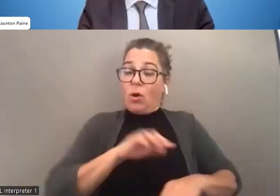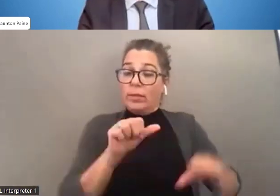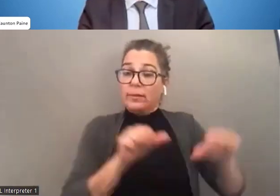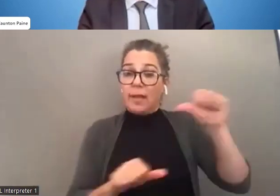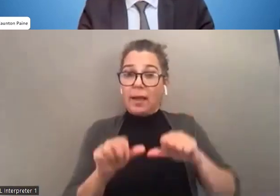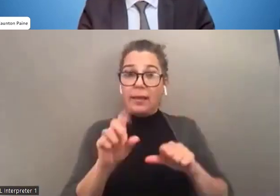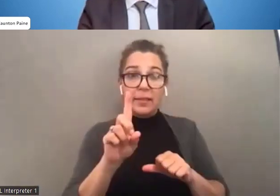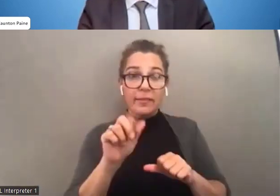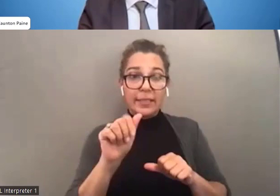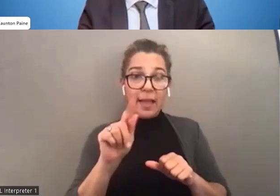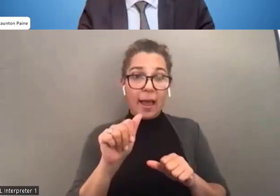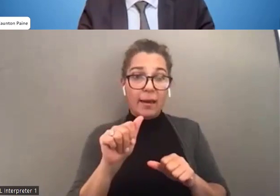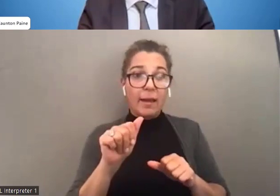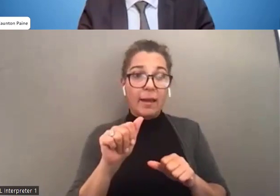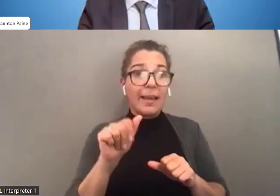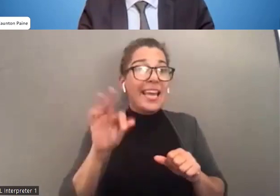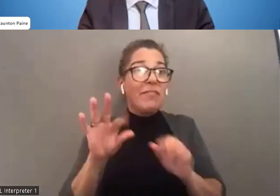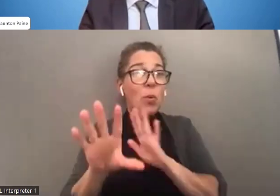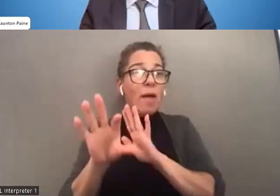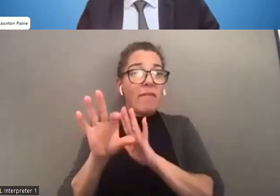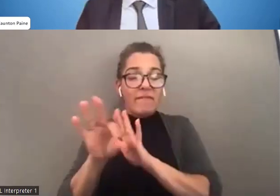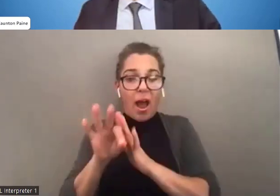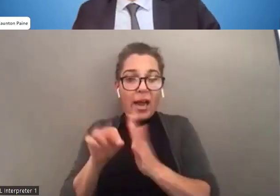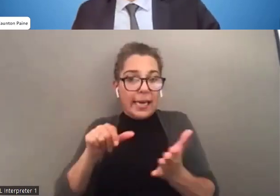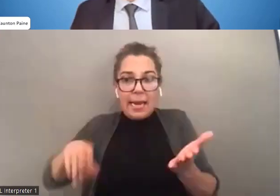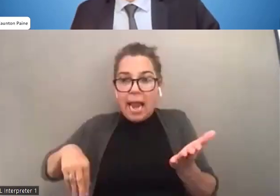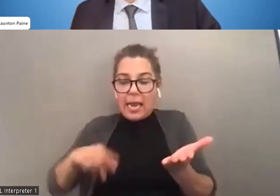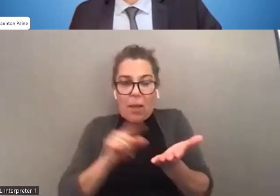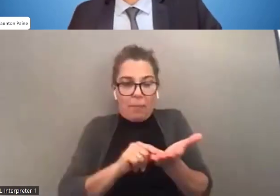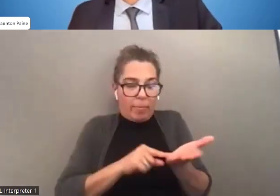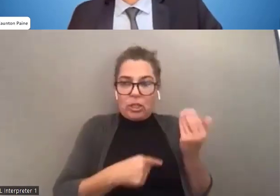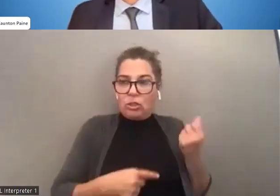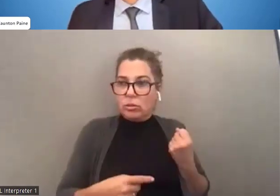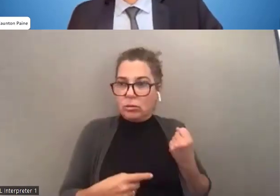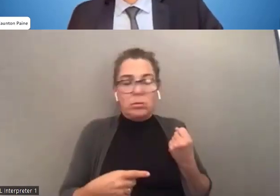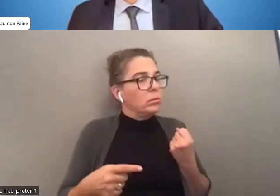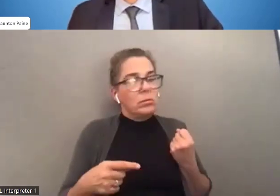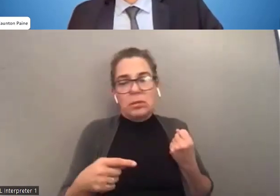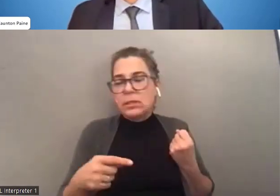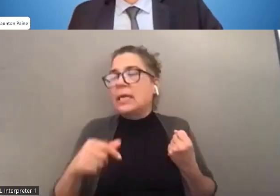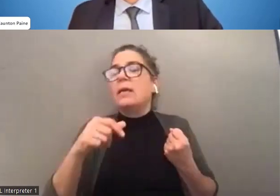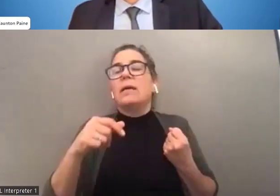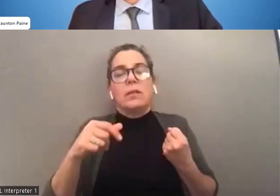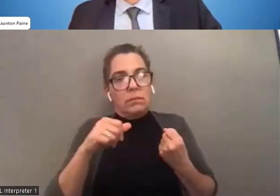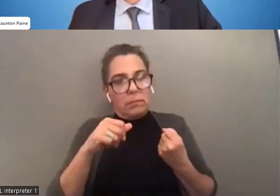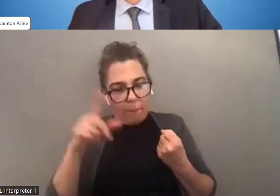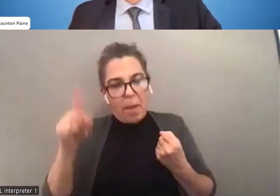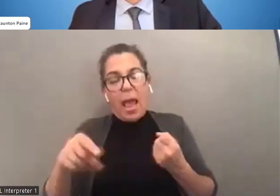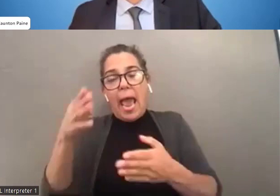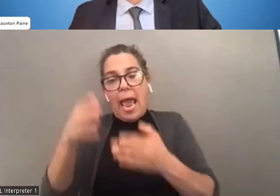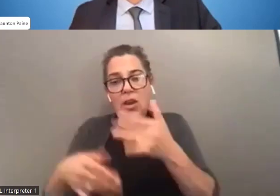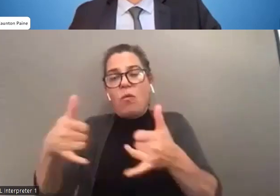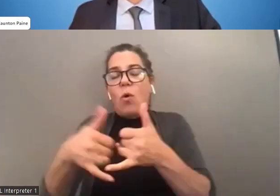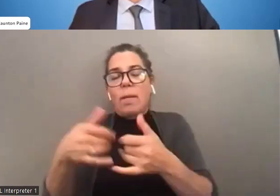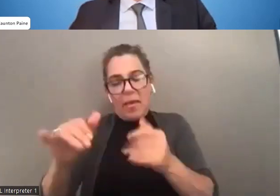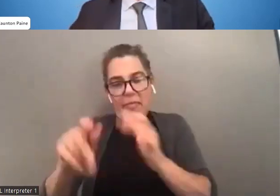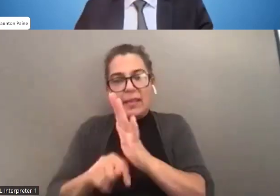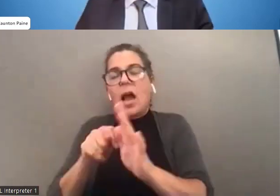if you have findings that have not been published, then those would need to be shared no later than the end of award, and that is the specific question here,